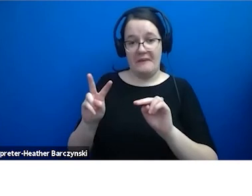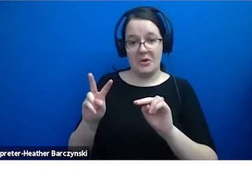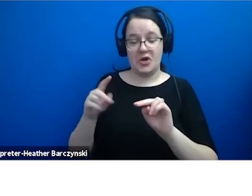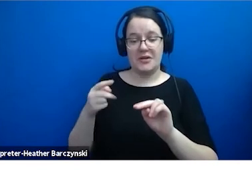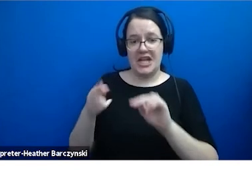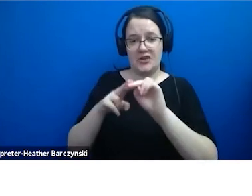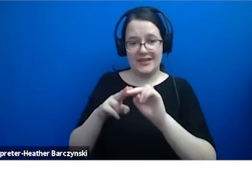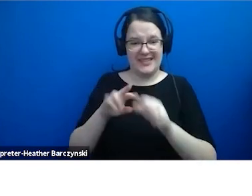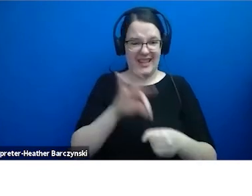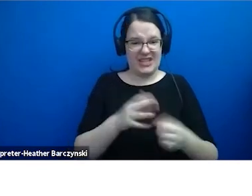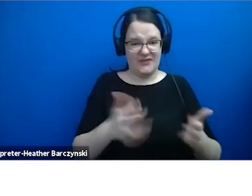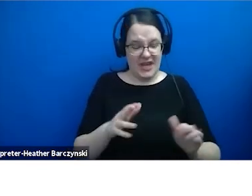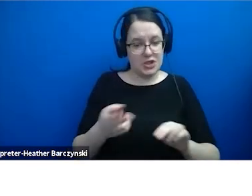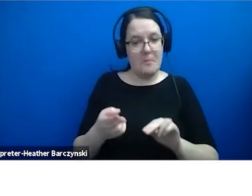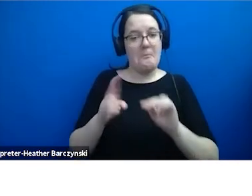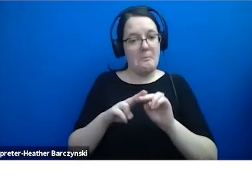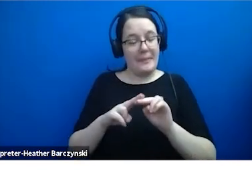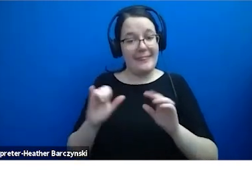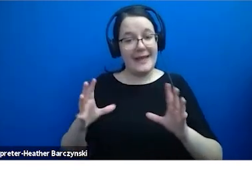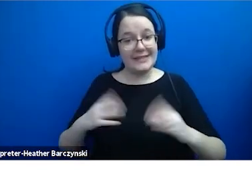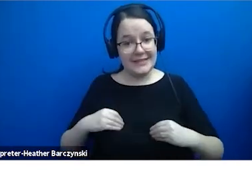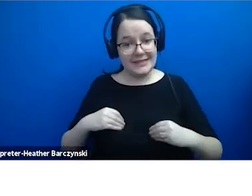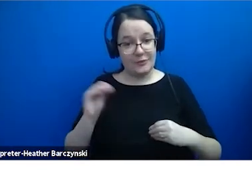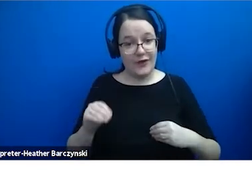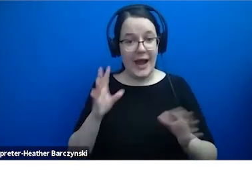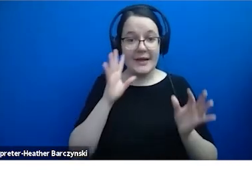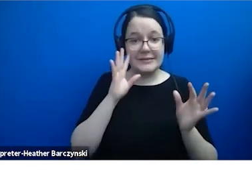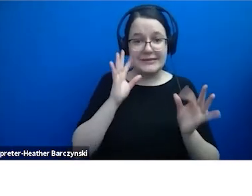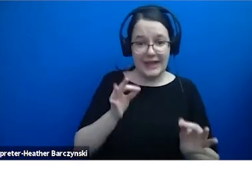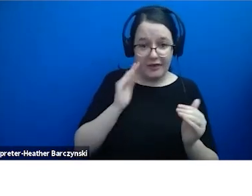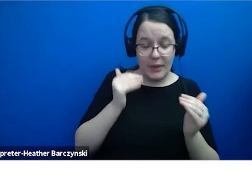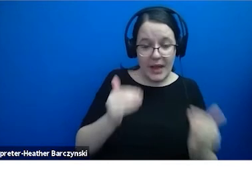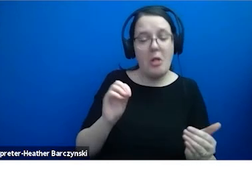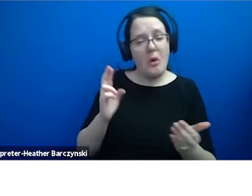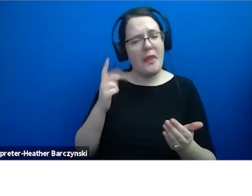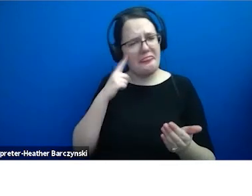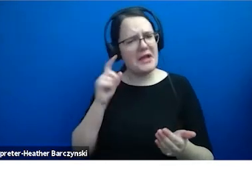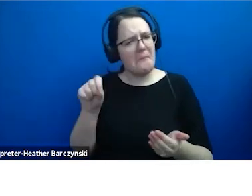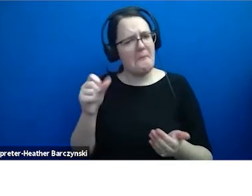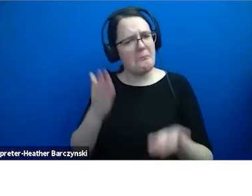and the acceptance rate of definitely or probably get would get the vaccine was about 60 percent